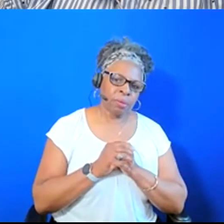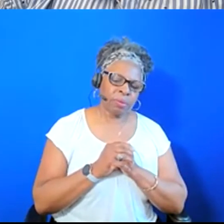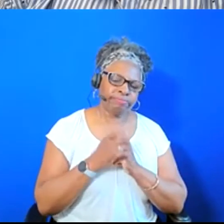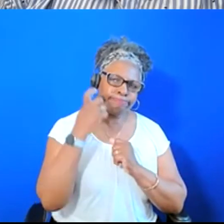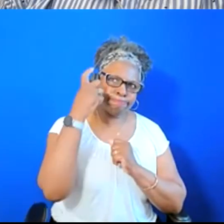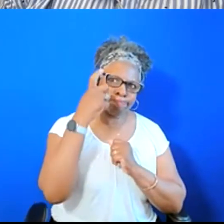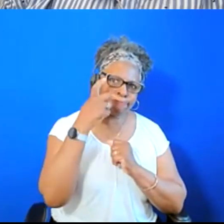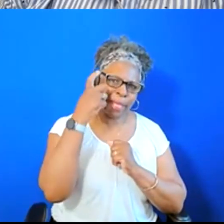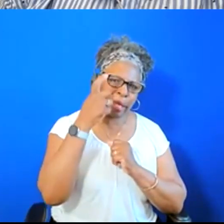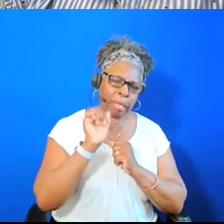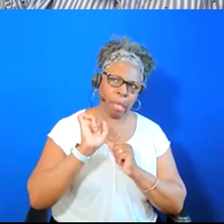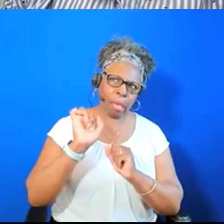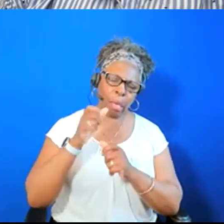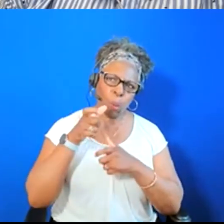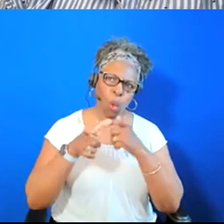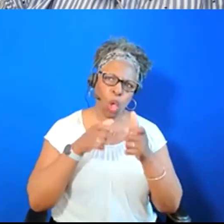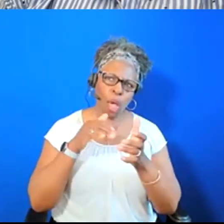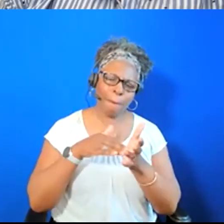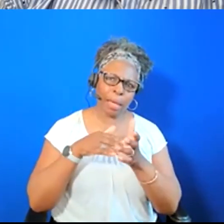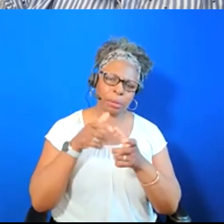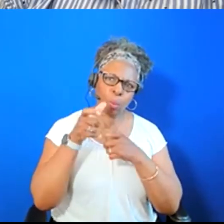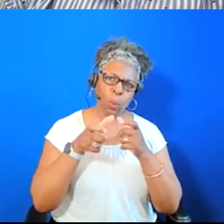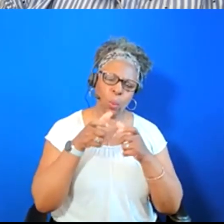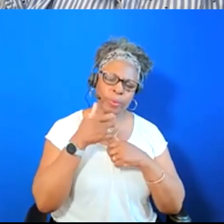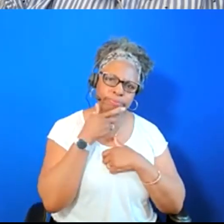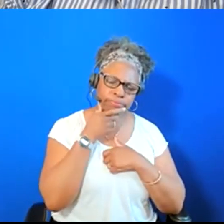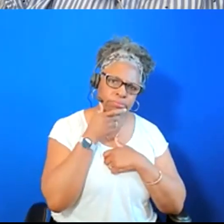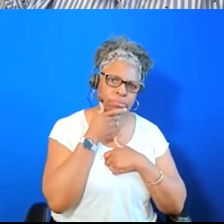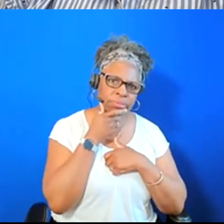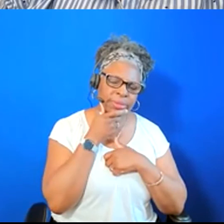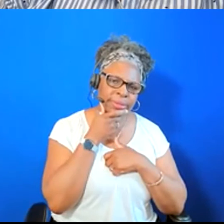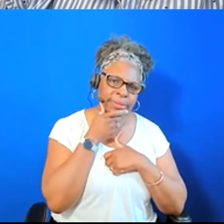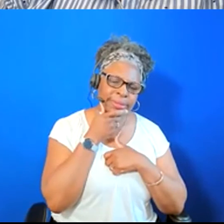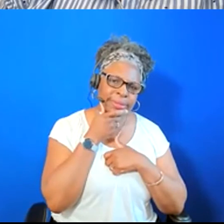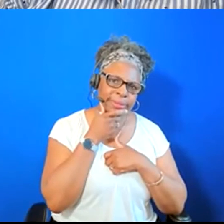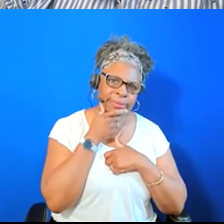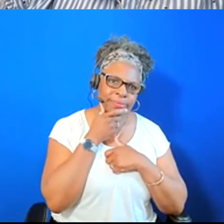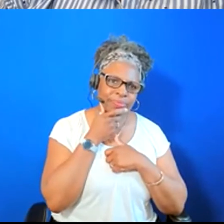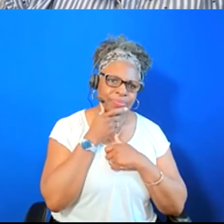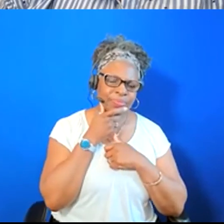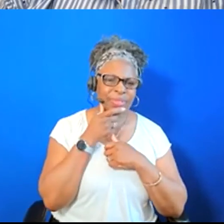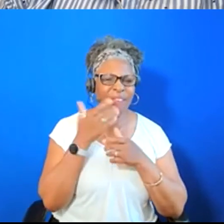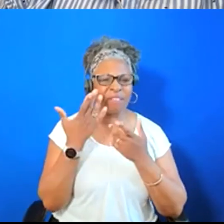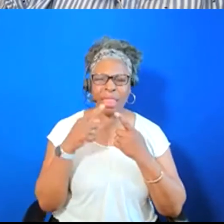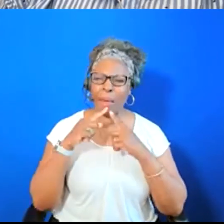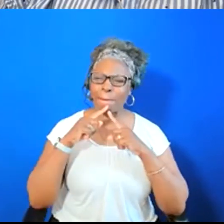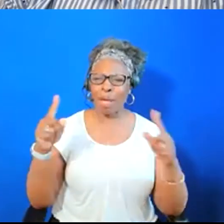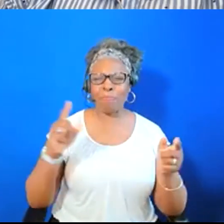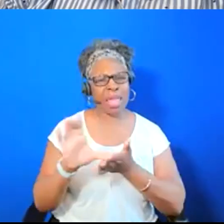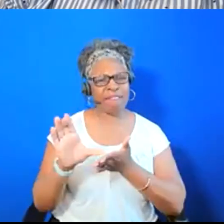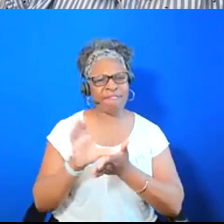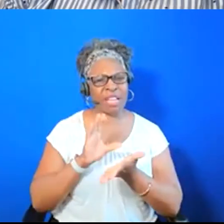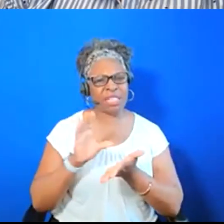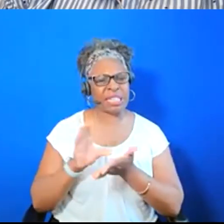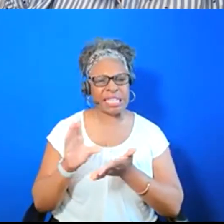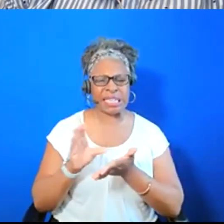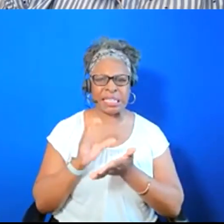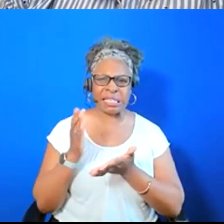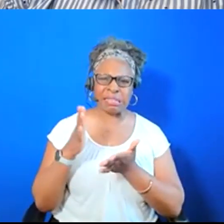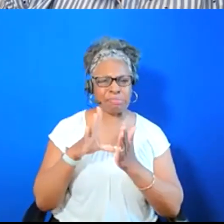I mean, I always felt like this kind of public funding model sort of pick up on your point.